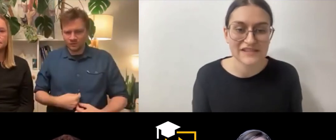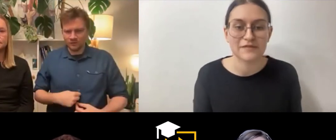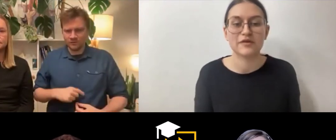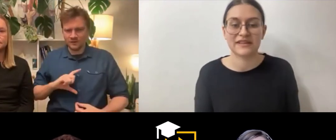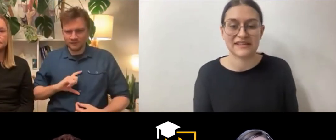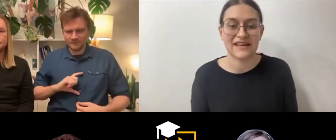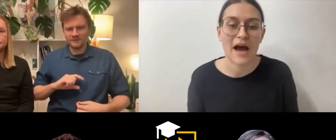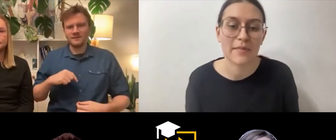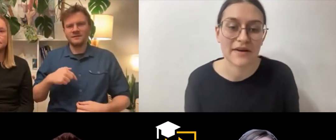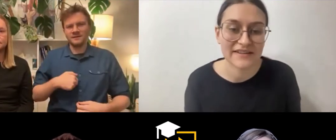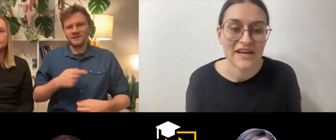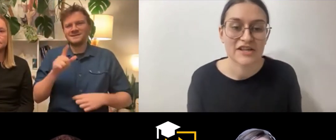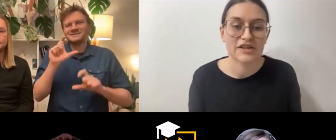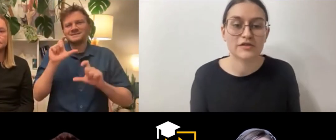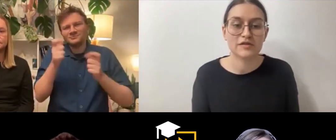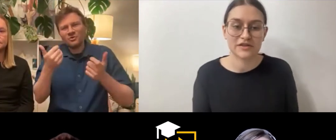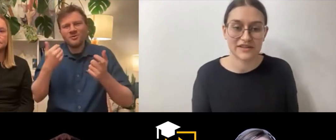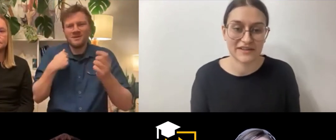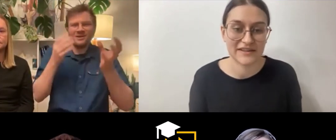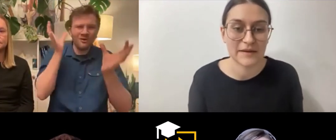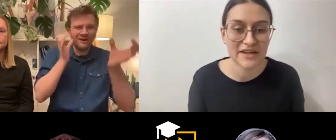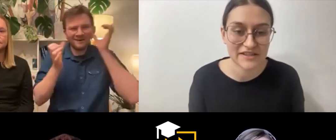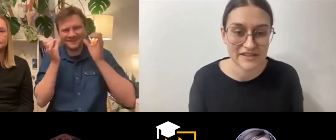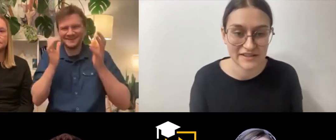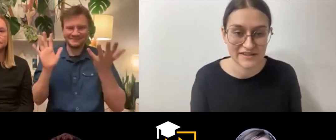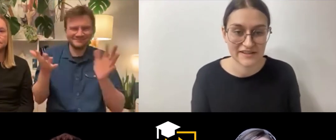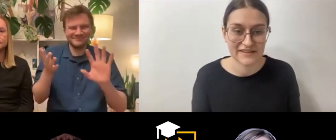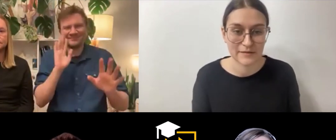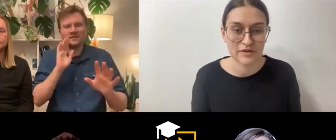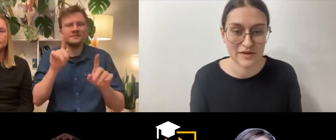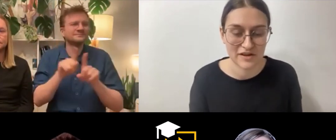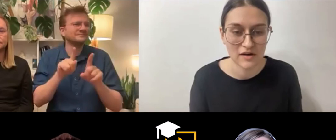The old ones looked like little boxes that you wore on your chest.